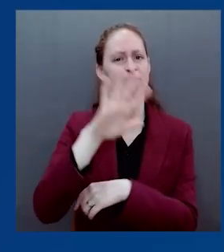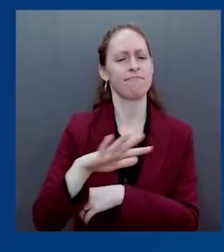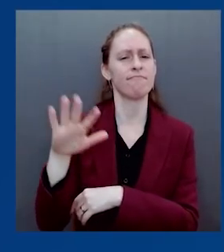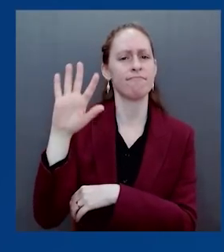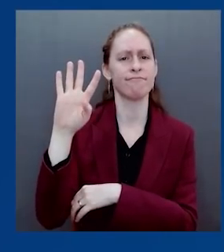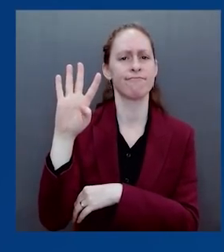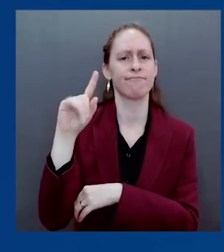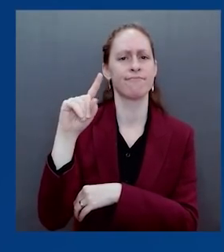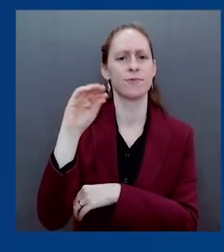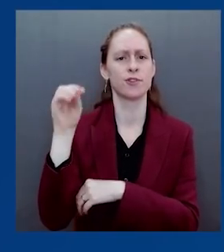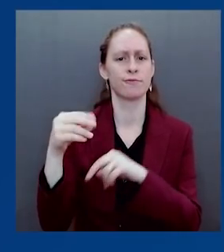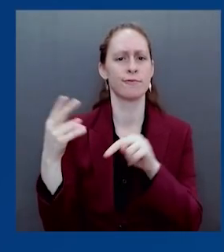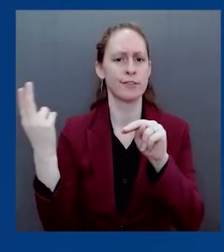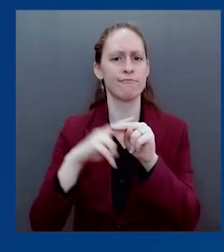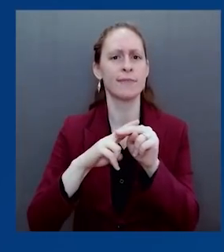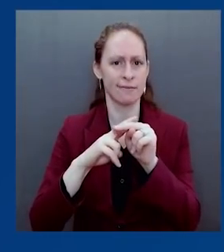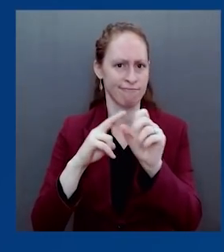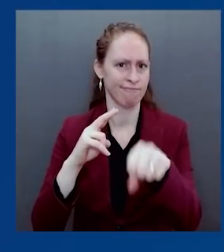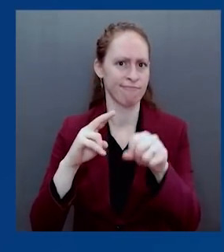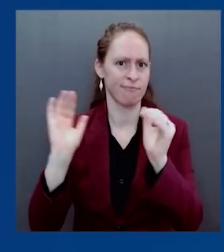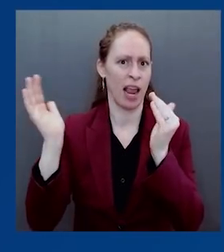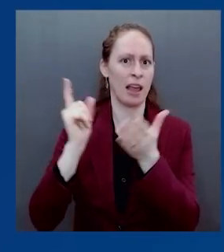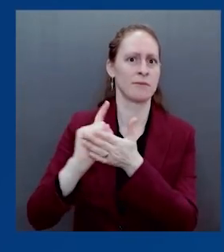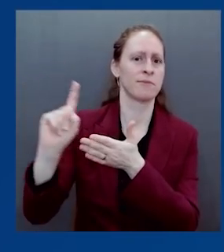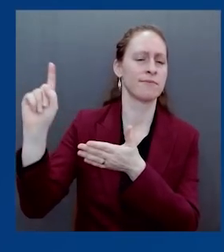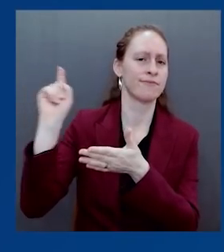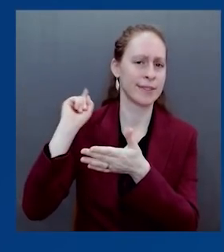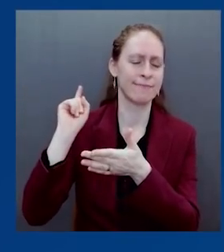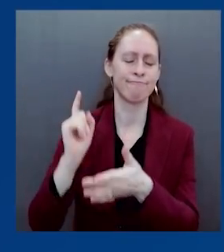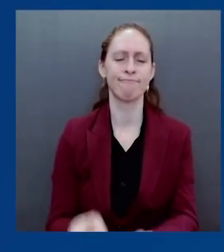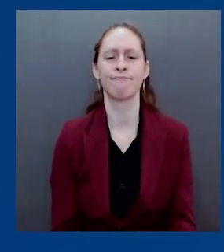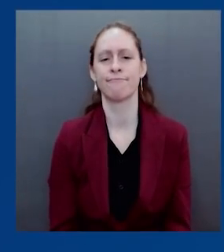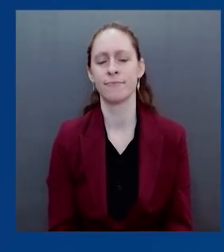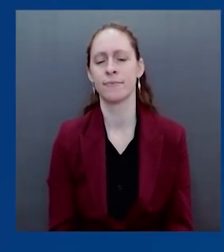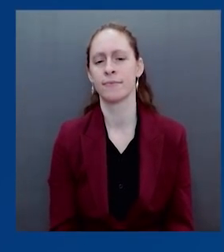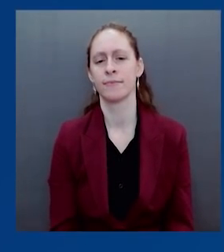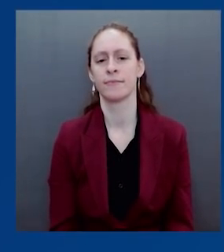The seven-day average of hospital admissions is about 19,800 per day,